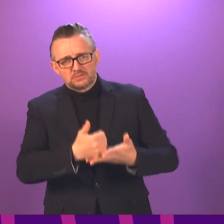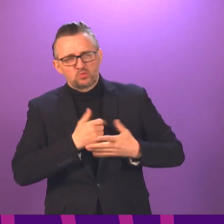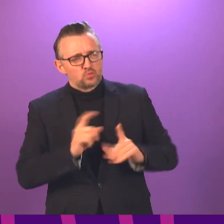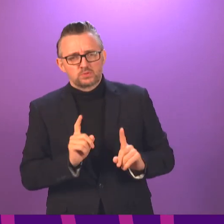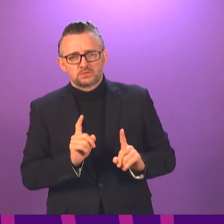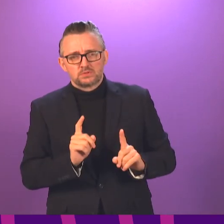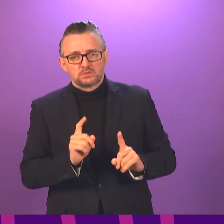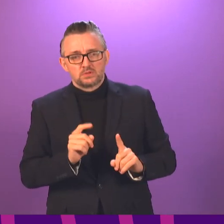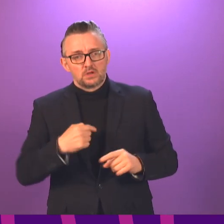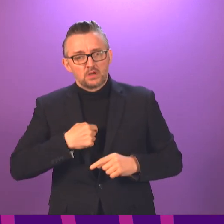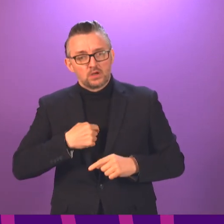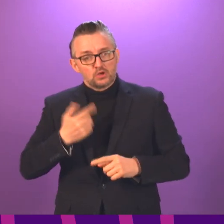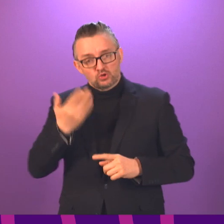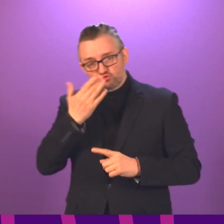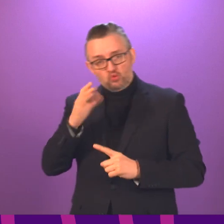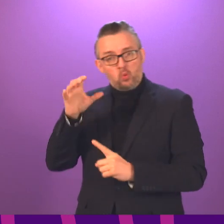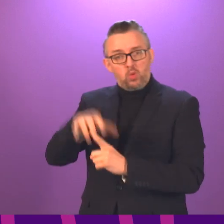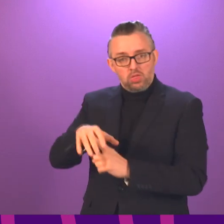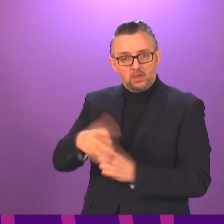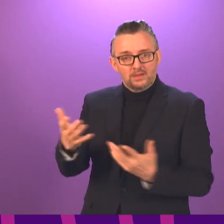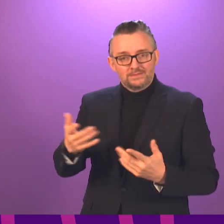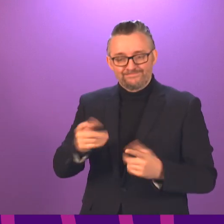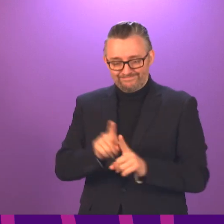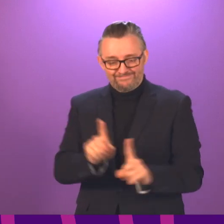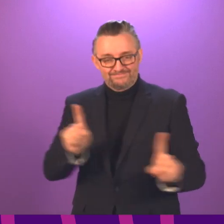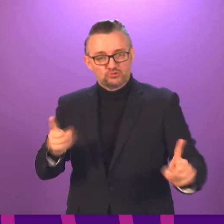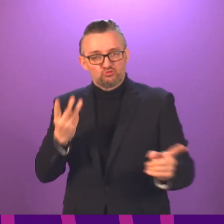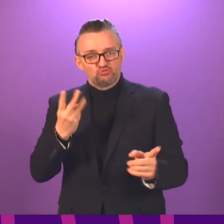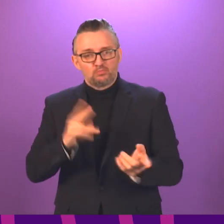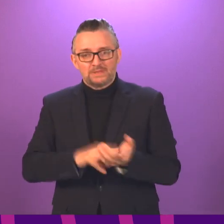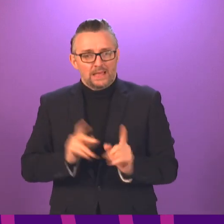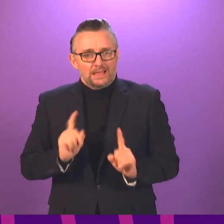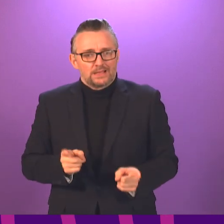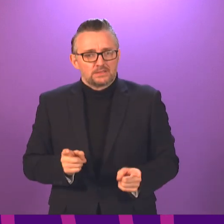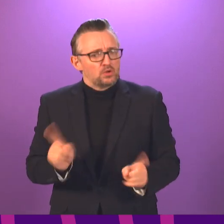school estate does not allow for the 2m social distancing in classrooms that the Government